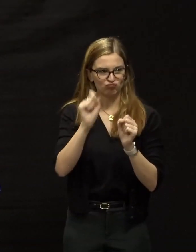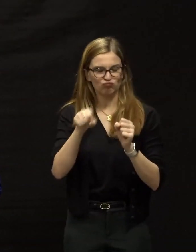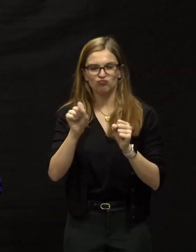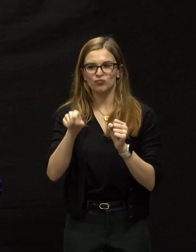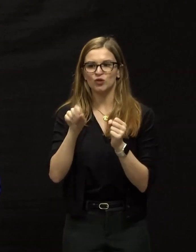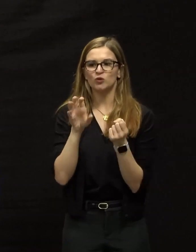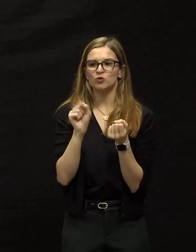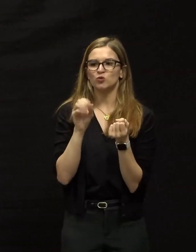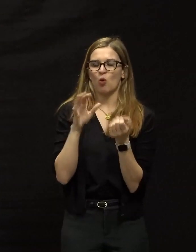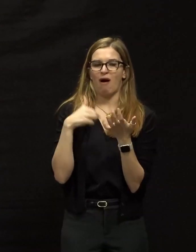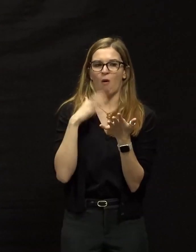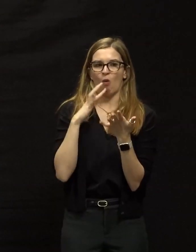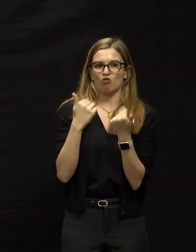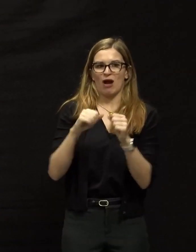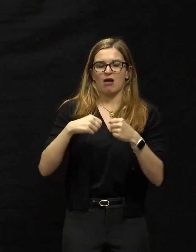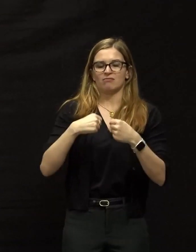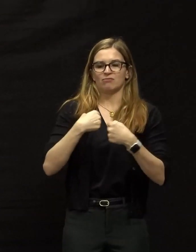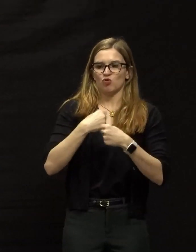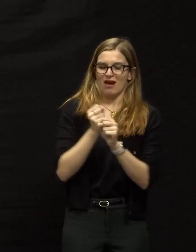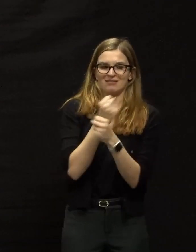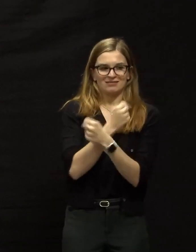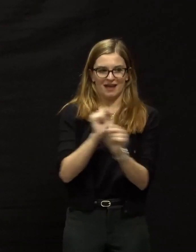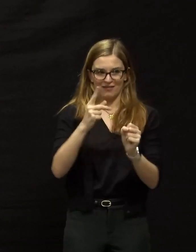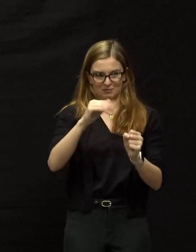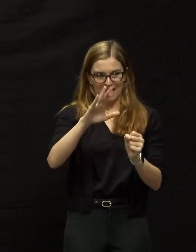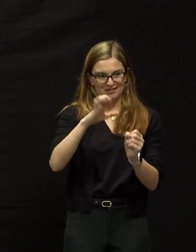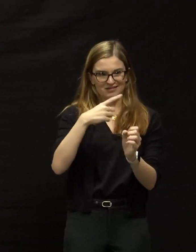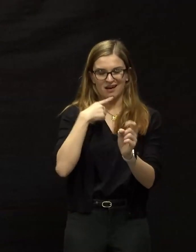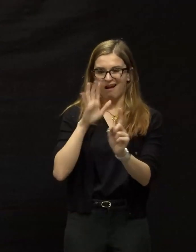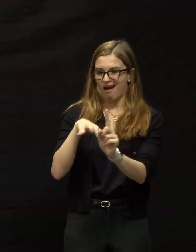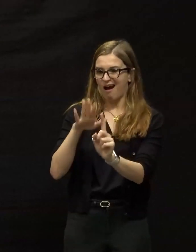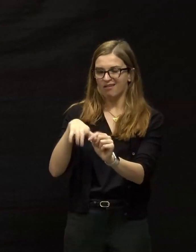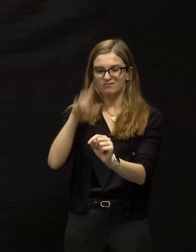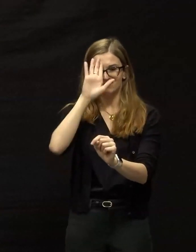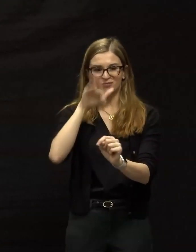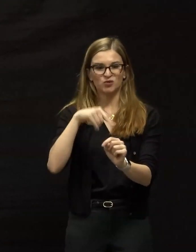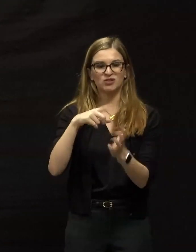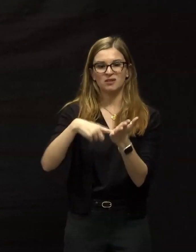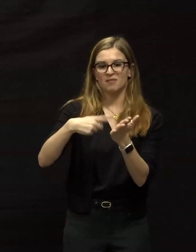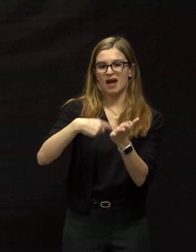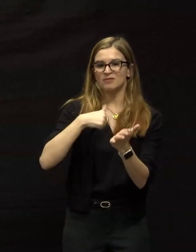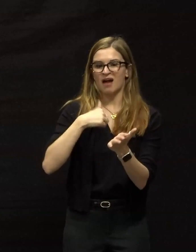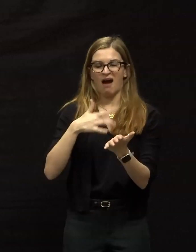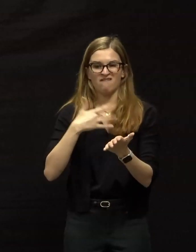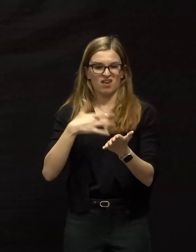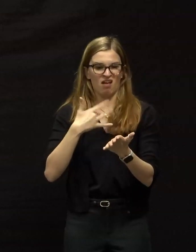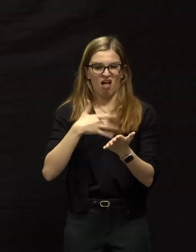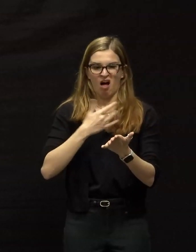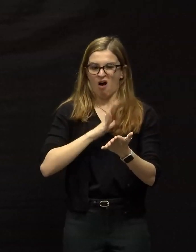I understand, I'm following." Wow, so I really try to provide a safe space for these kids and say, "Hey, you know what?